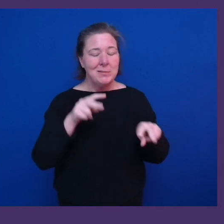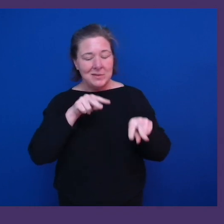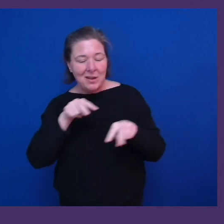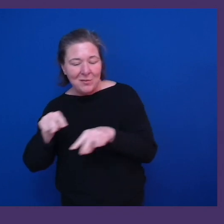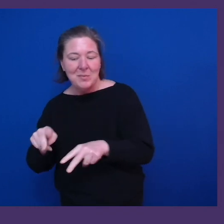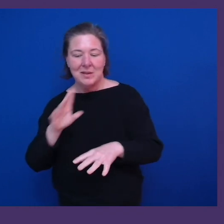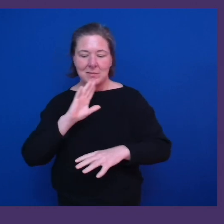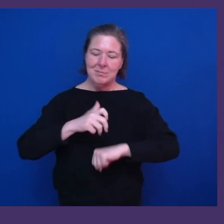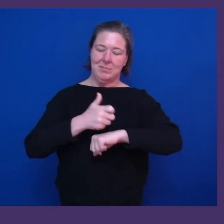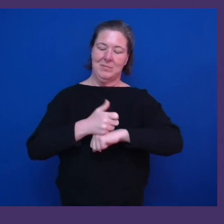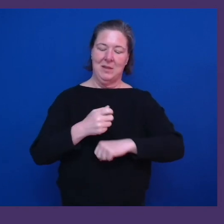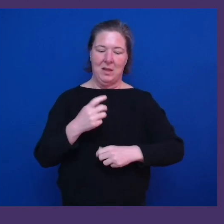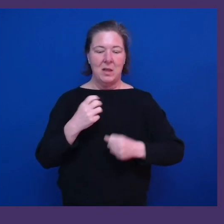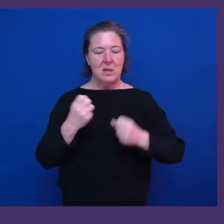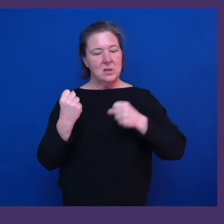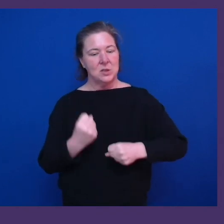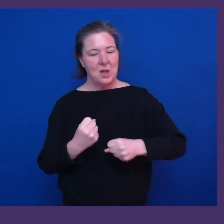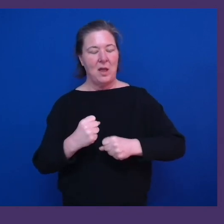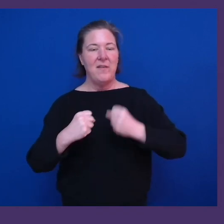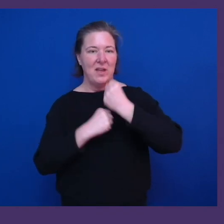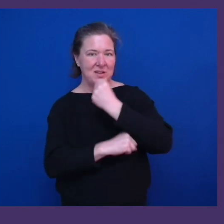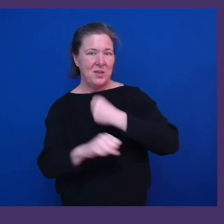and ensuring also a structured document life cycle.